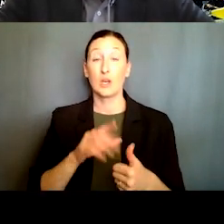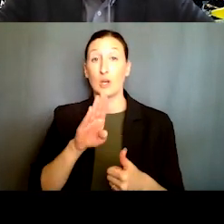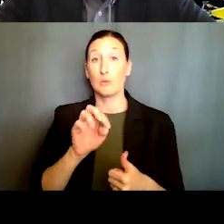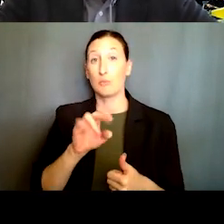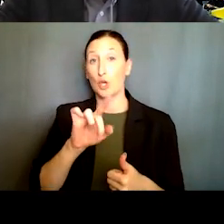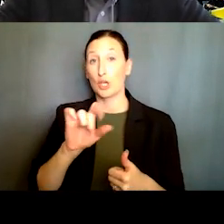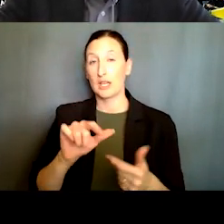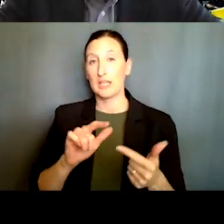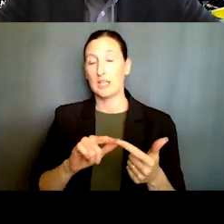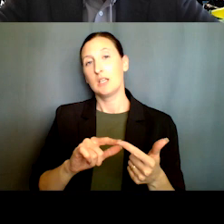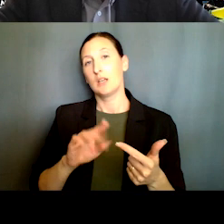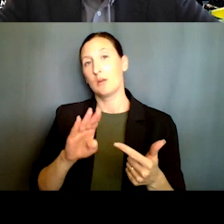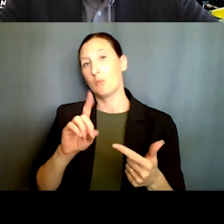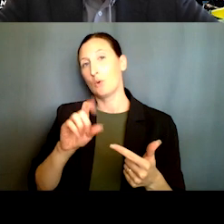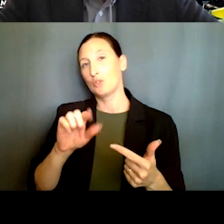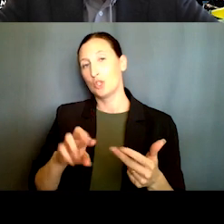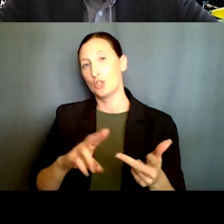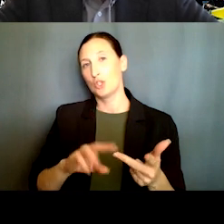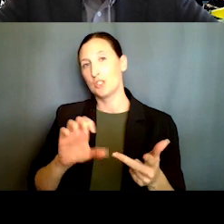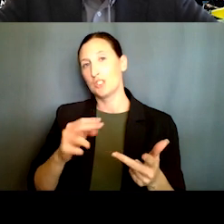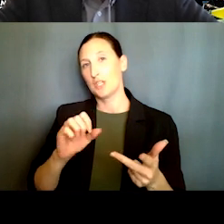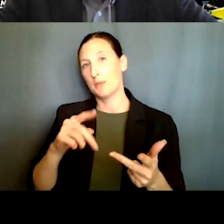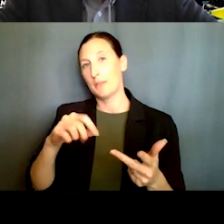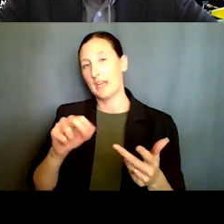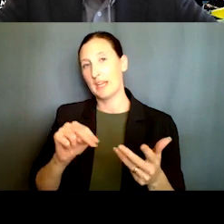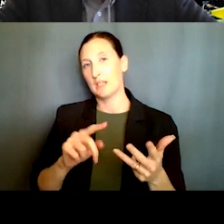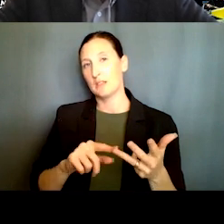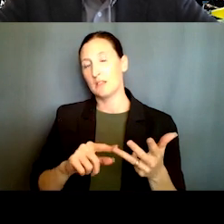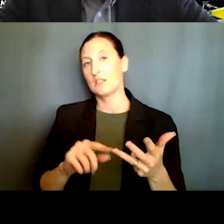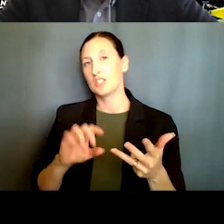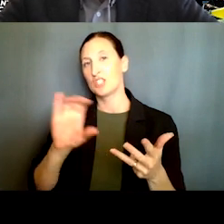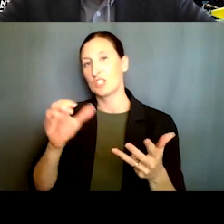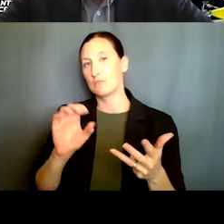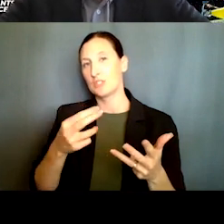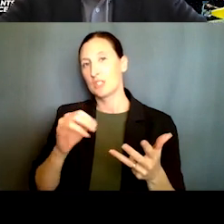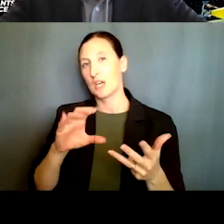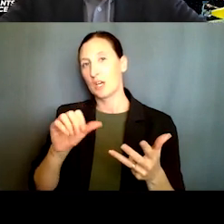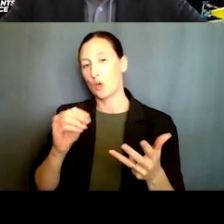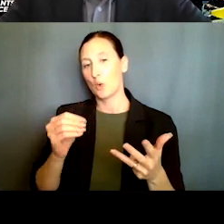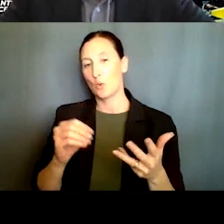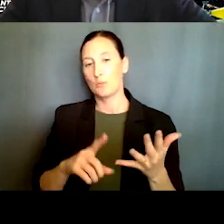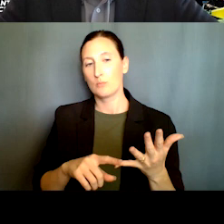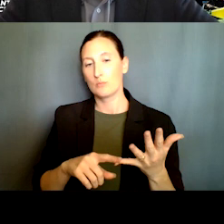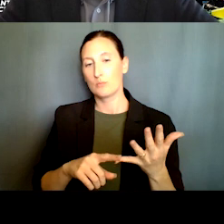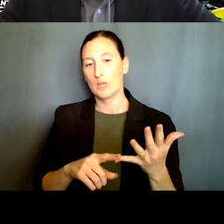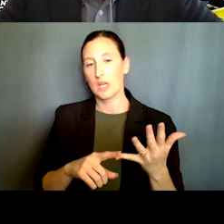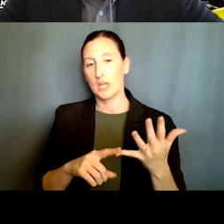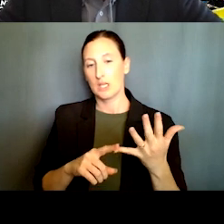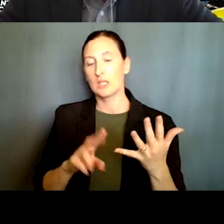one's in Champaign Urbana, one's in Chicago, and the last one on the east coast is University of Maryland.